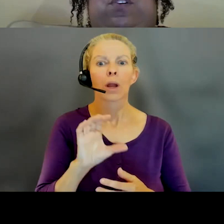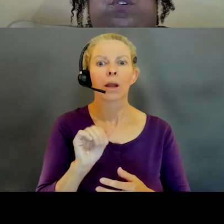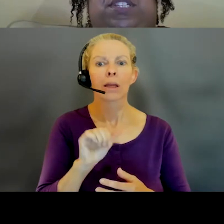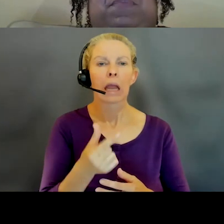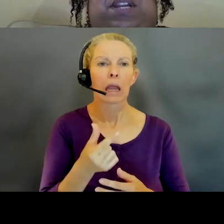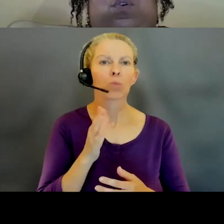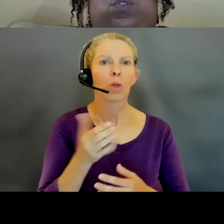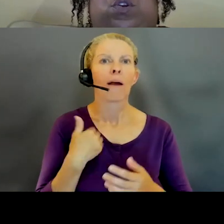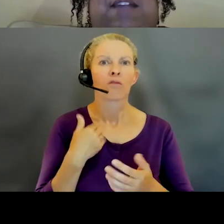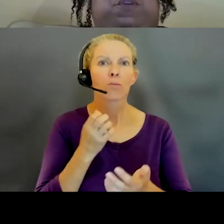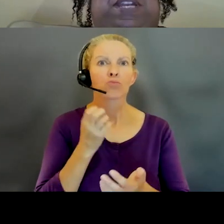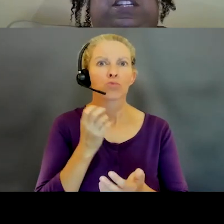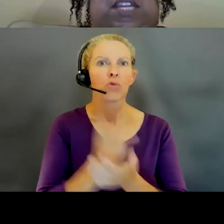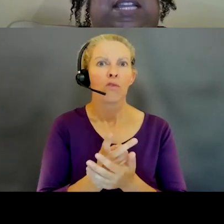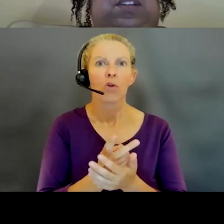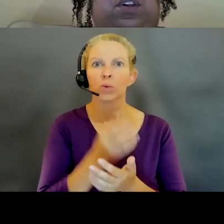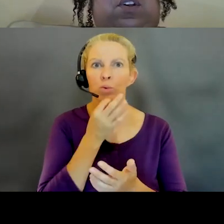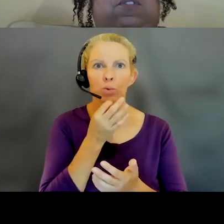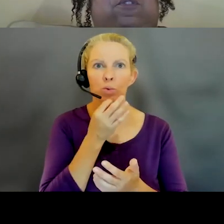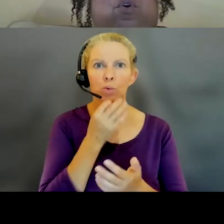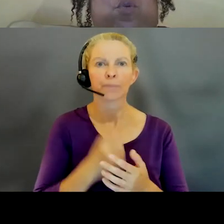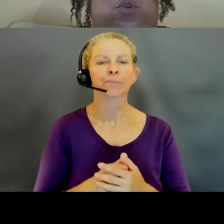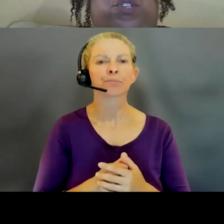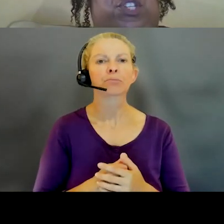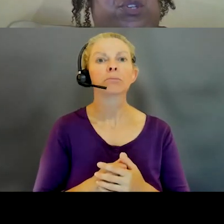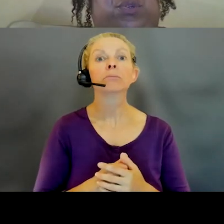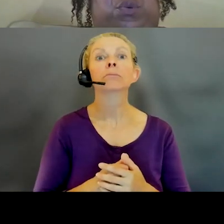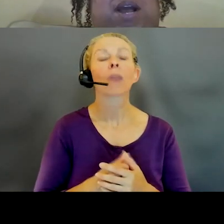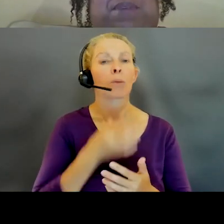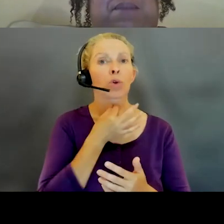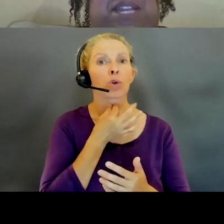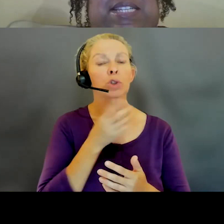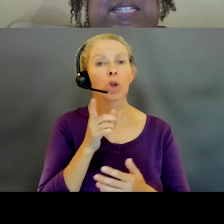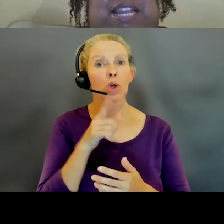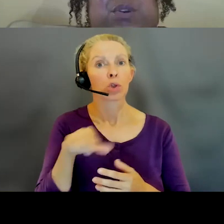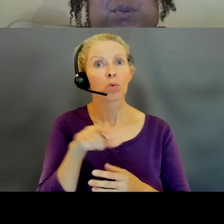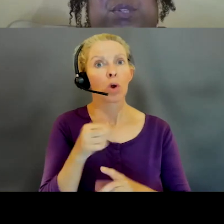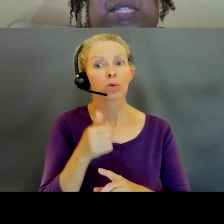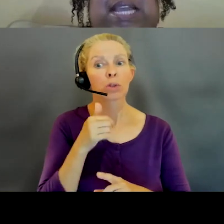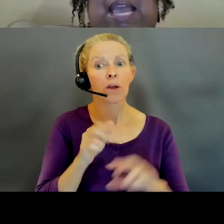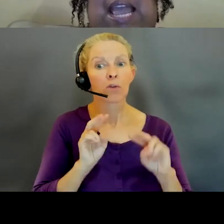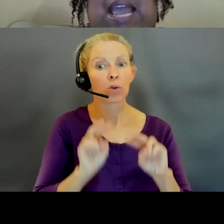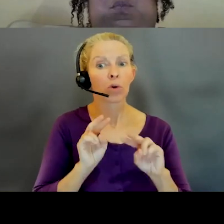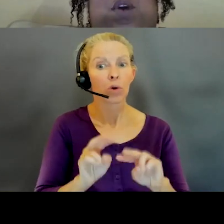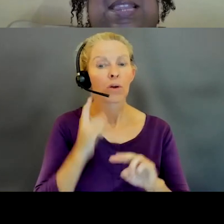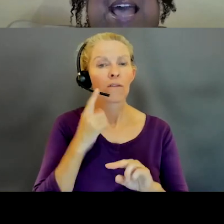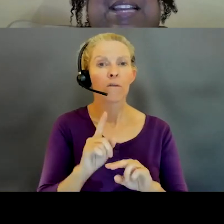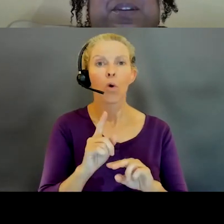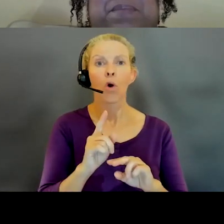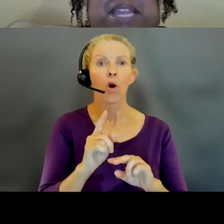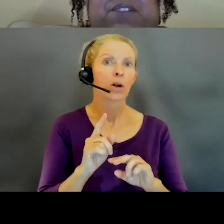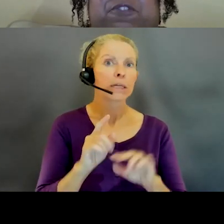or something older? Have you been looking forward to upcoming standards and what that could mean for